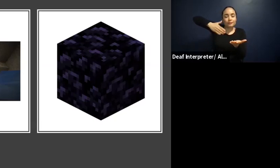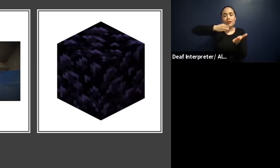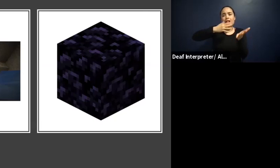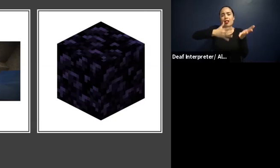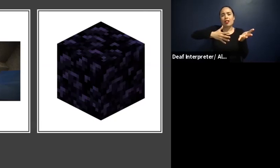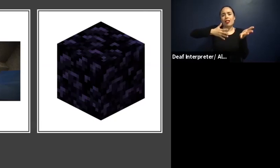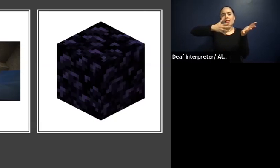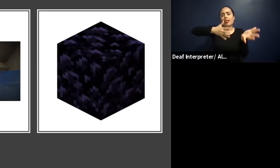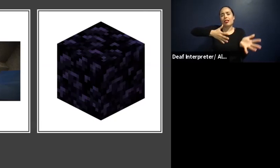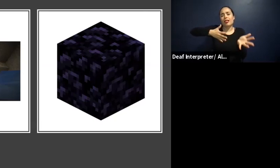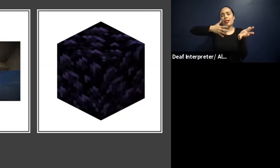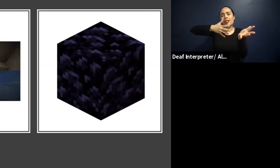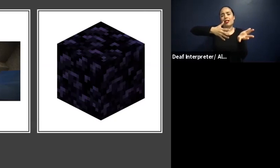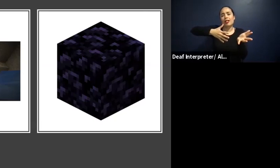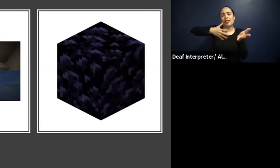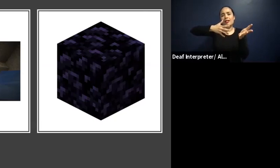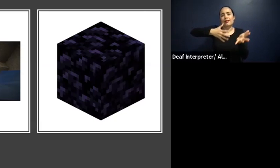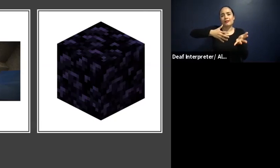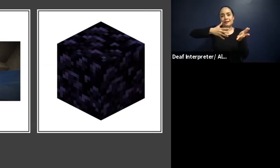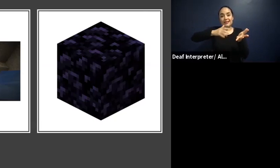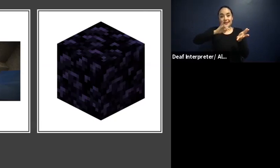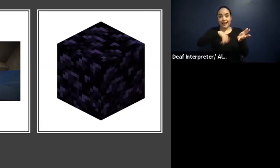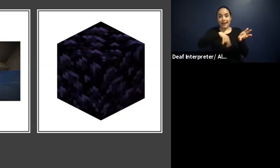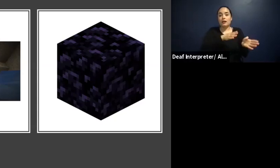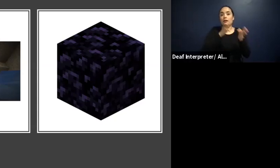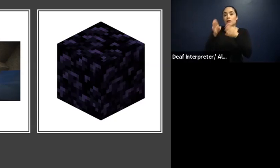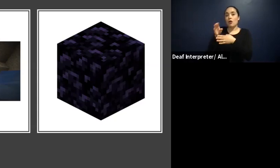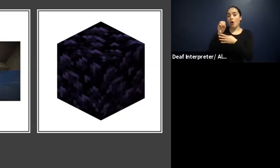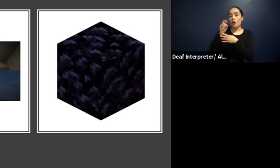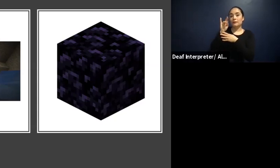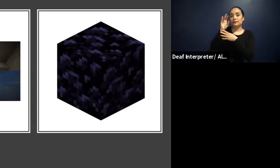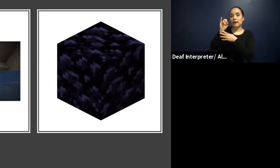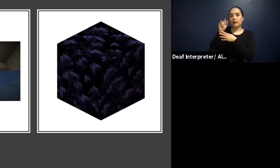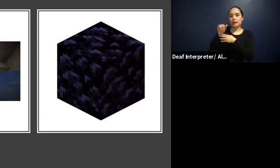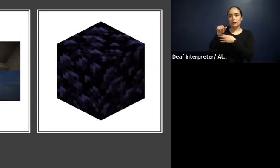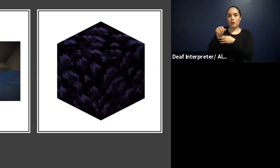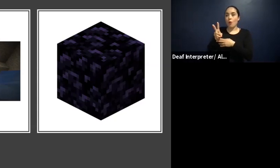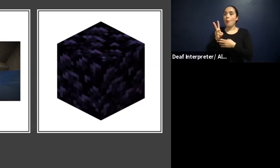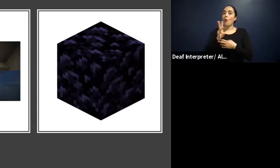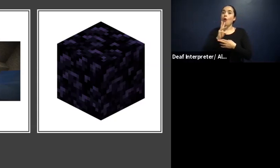wet or water on it, immediately it crystallized really fast, so those are the differences. [Sarah]: So the